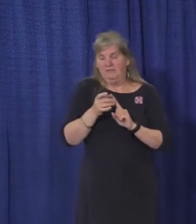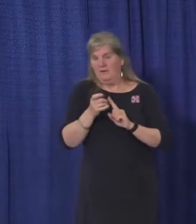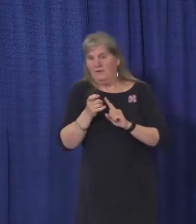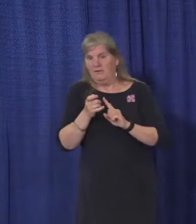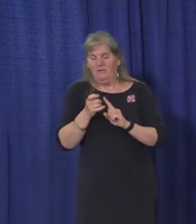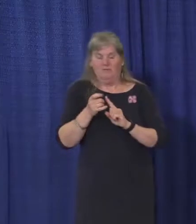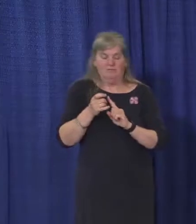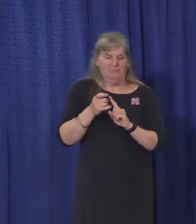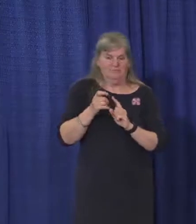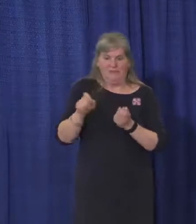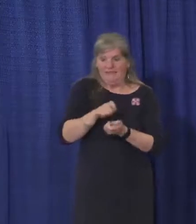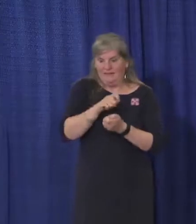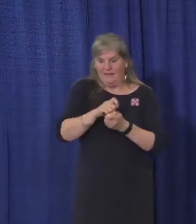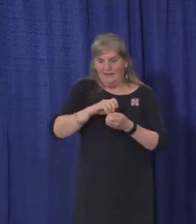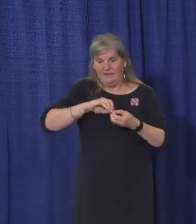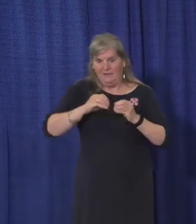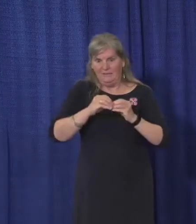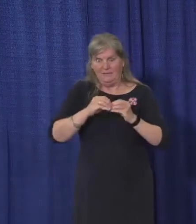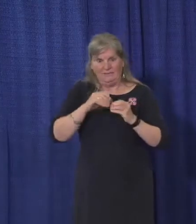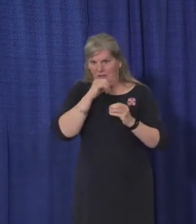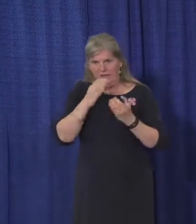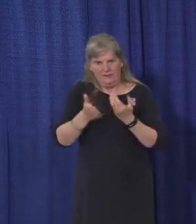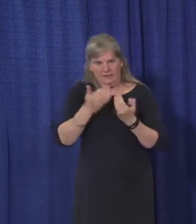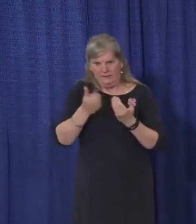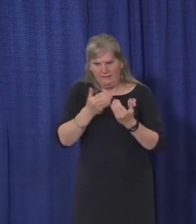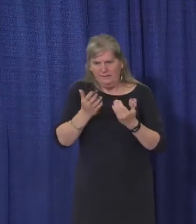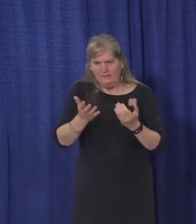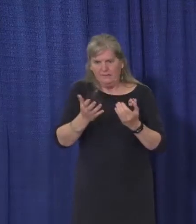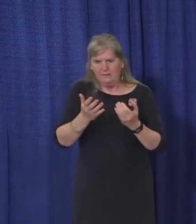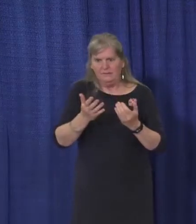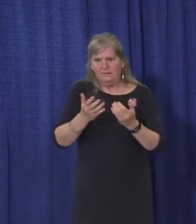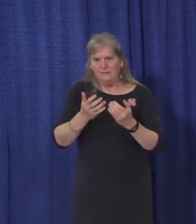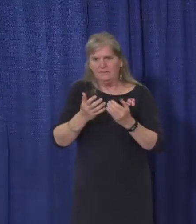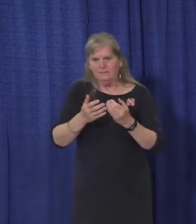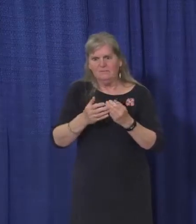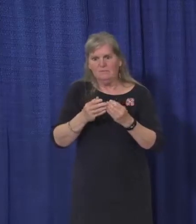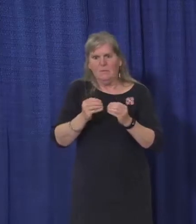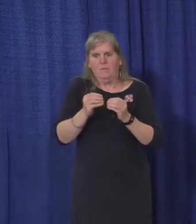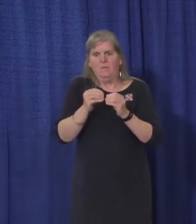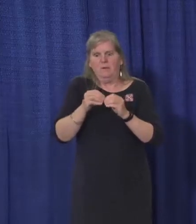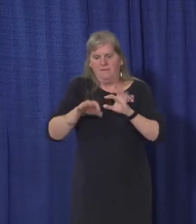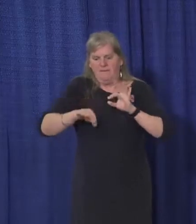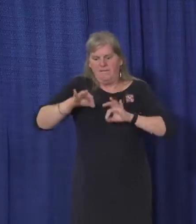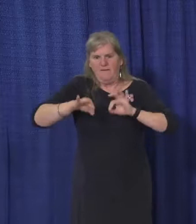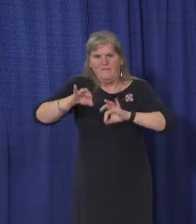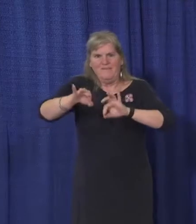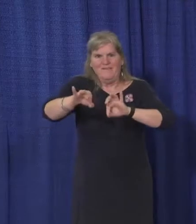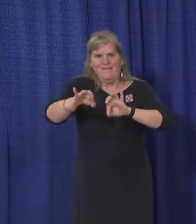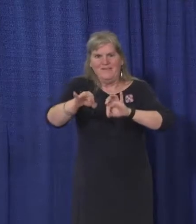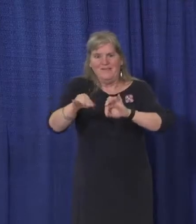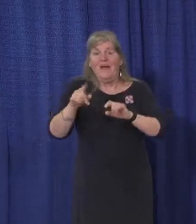exact number will always be a shifting problem until we get